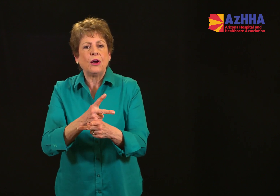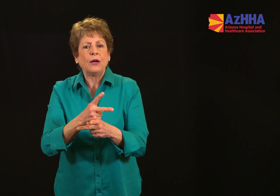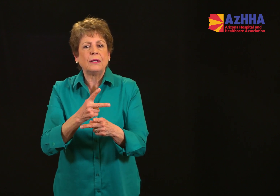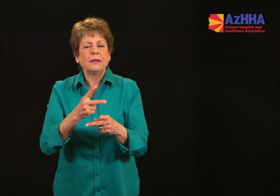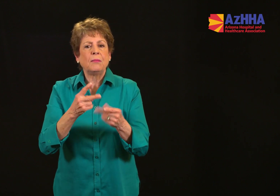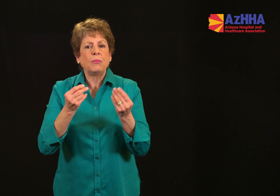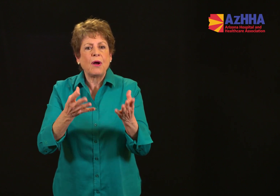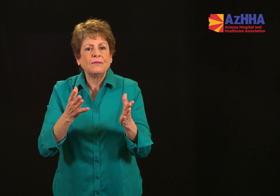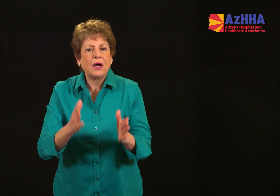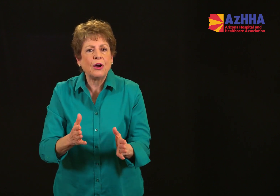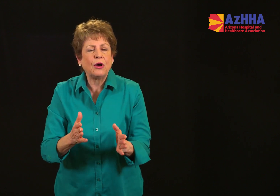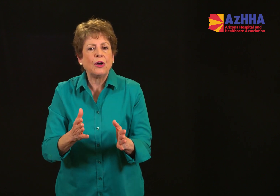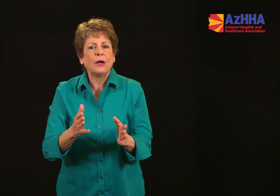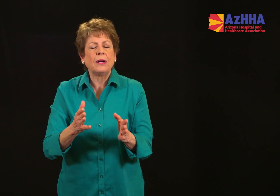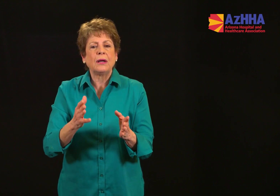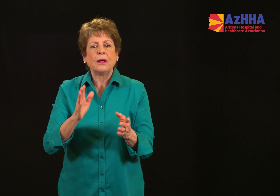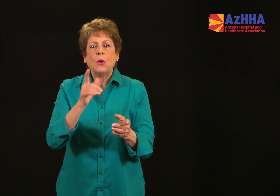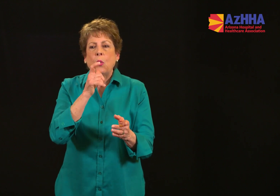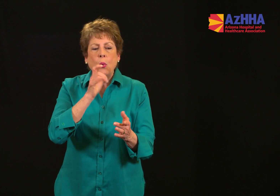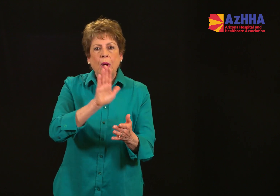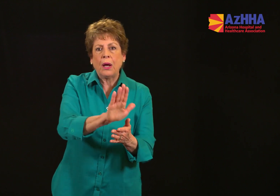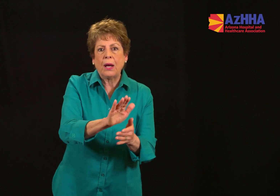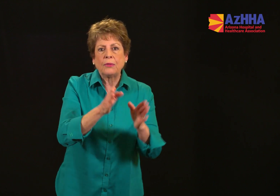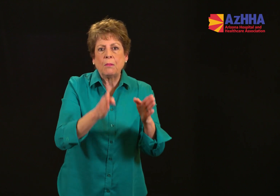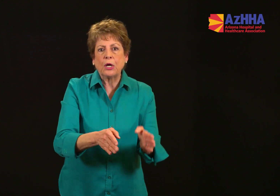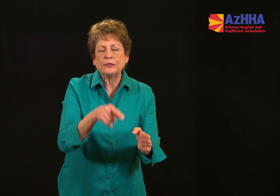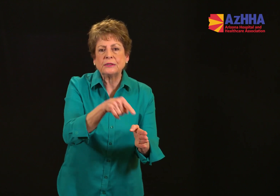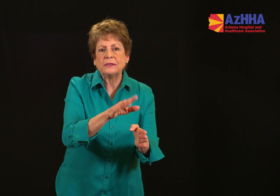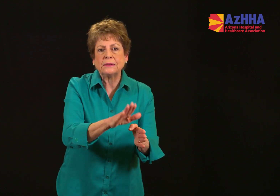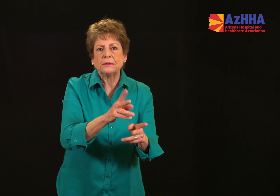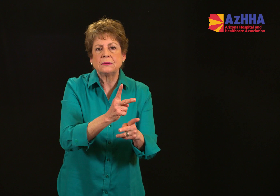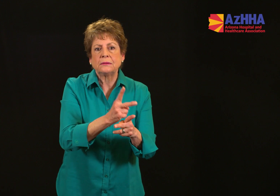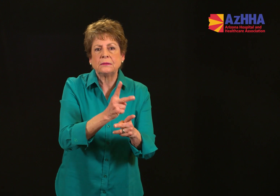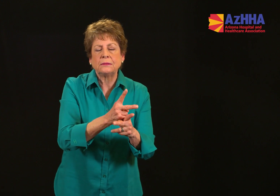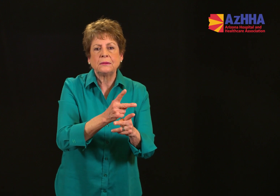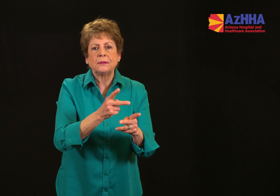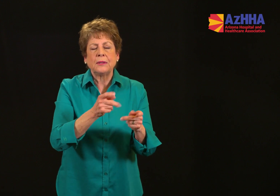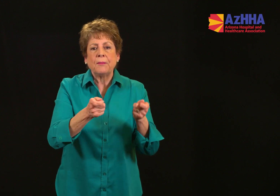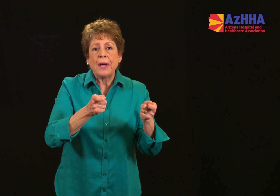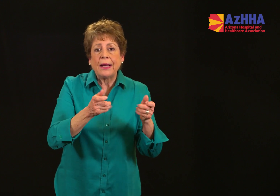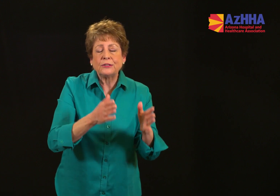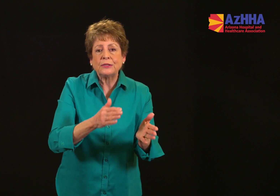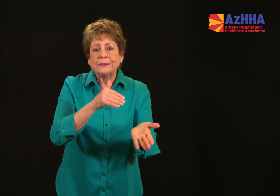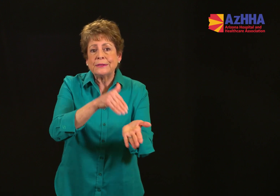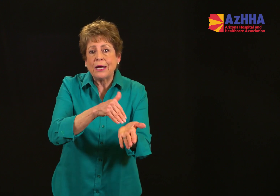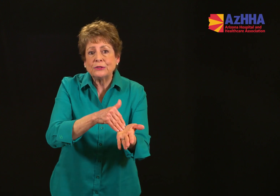or by the individual's healthcare agent or surrogate based on new information or changes